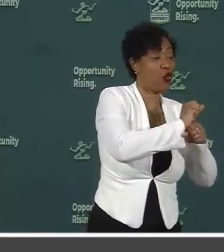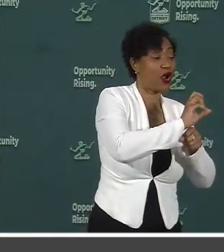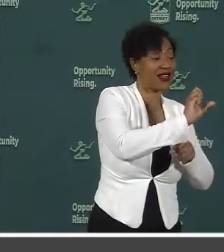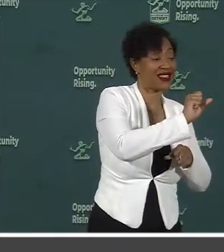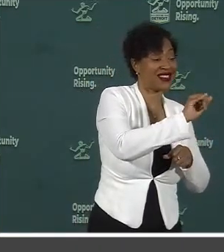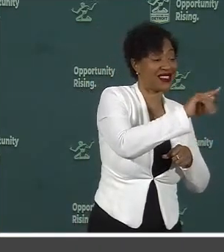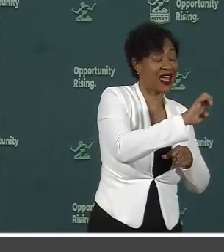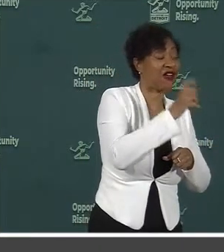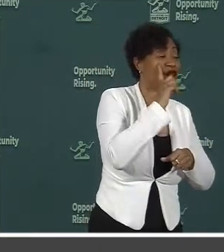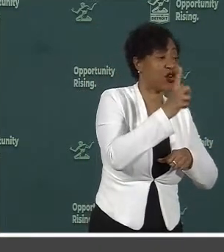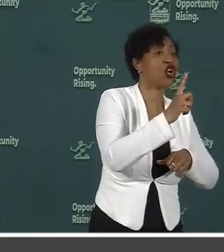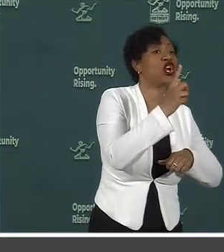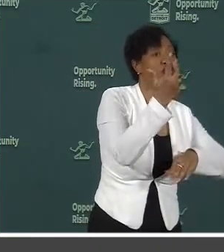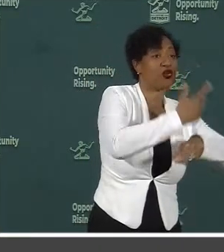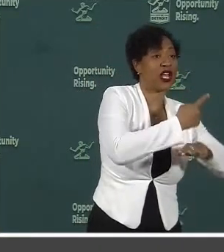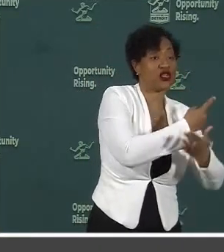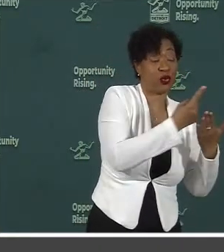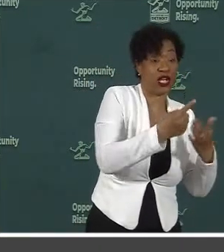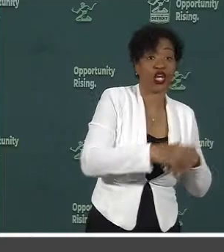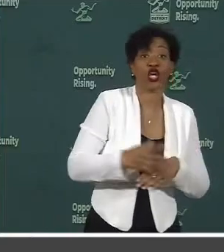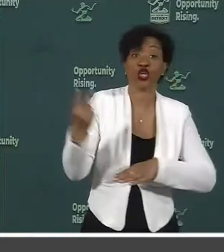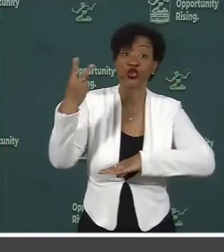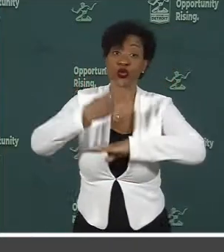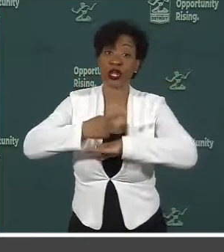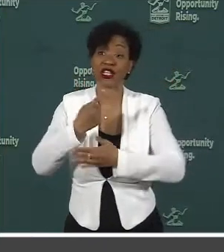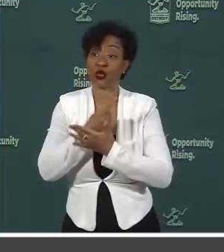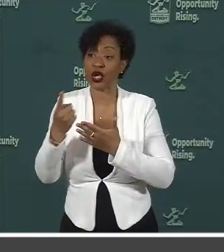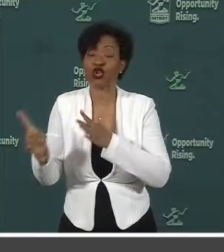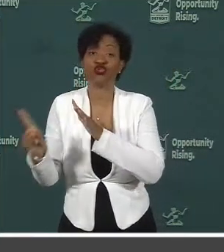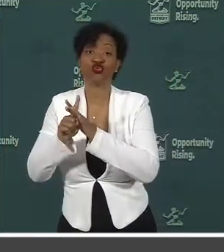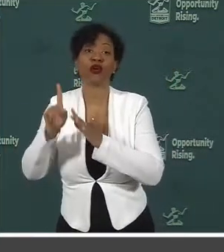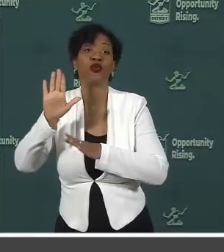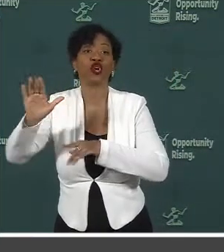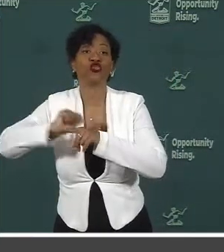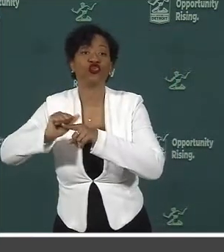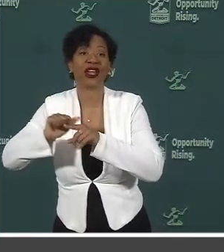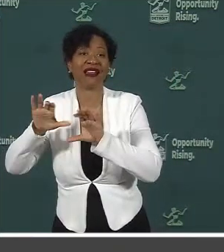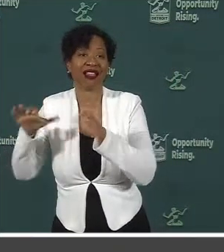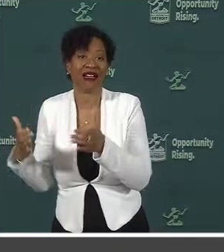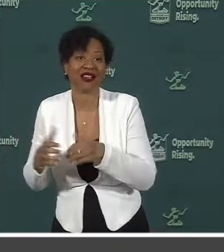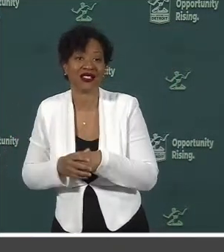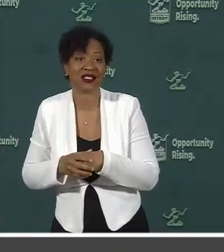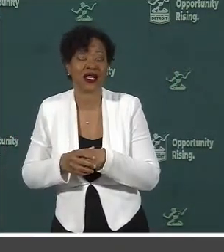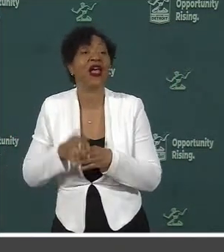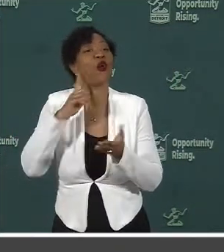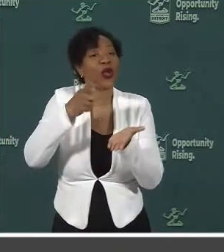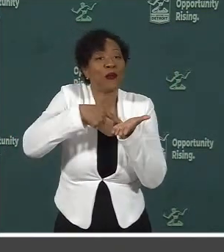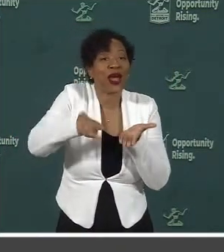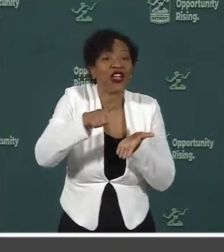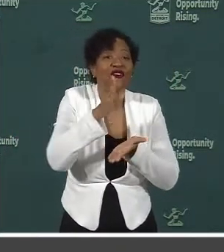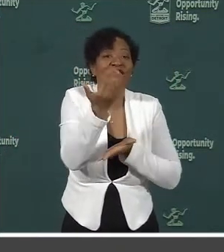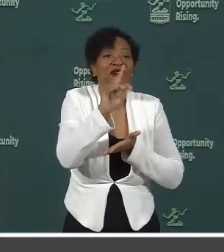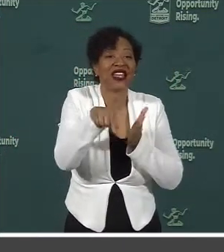WEEK YOU SHOW UP AT YOUR TRAINING OR EDUCATION CLASS AND YOU'RE GOING TO BE PAID FIFTEEN DOLLARS AN HOUR TO GET YOUR